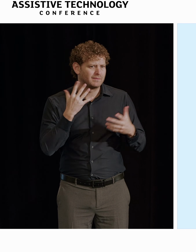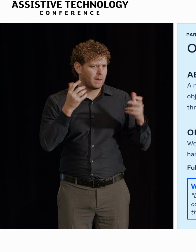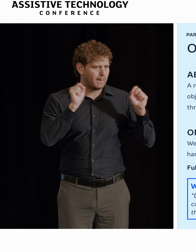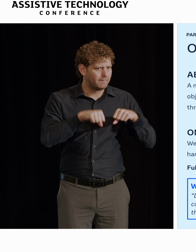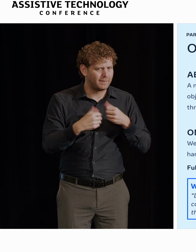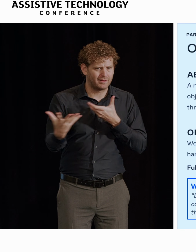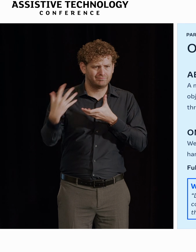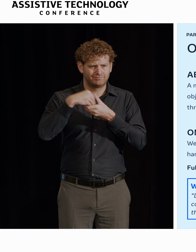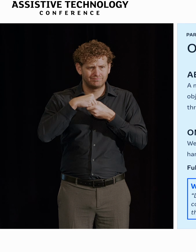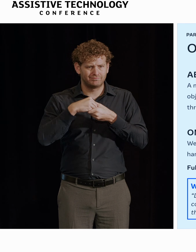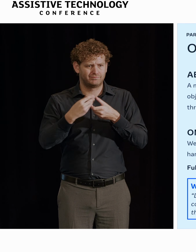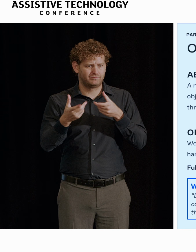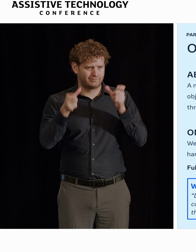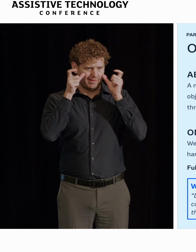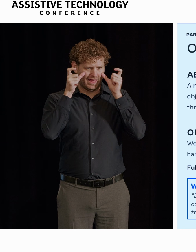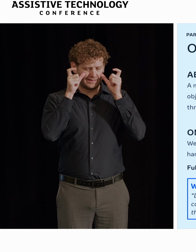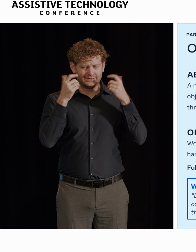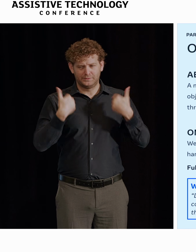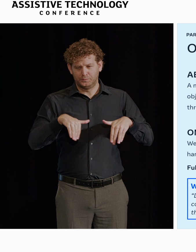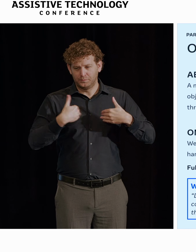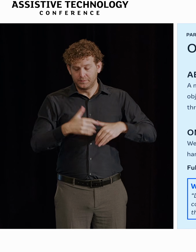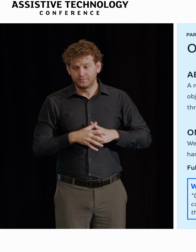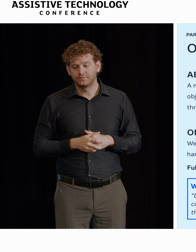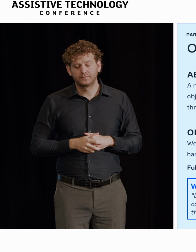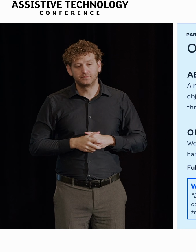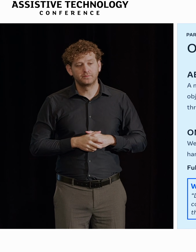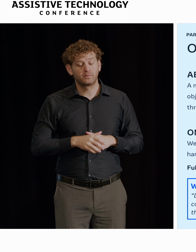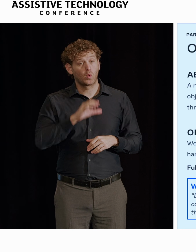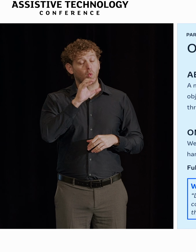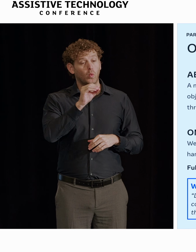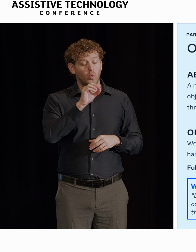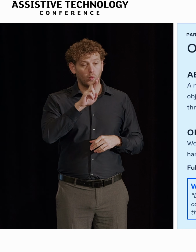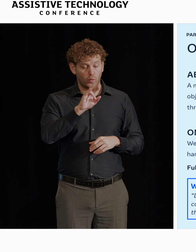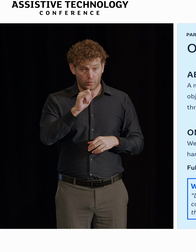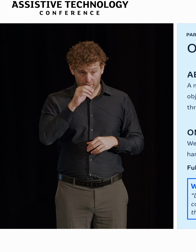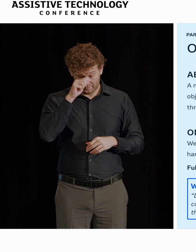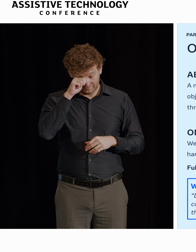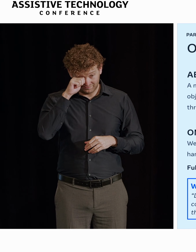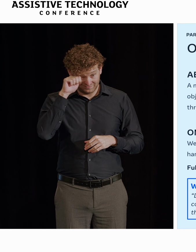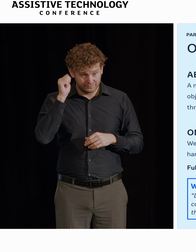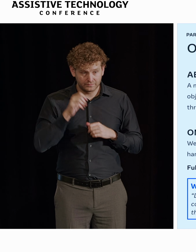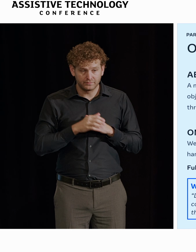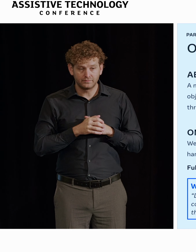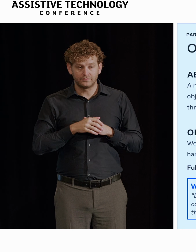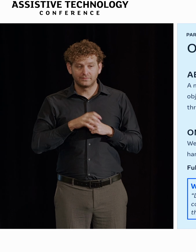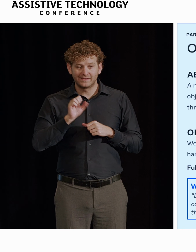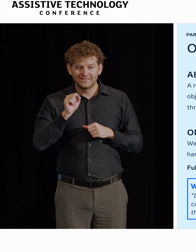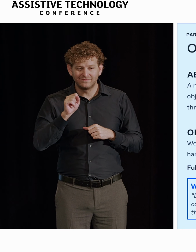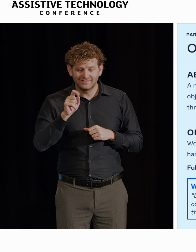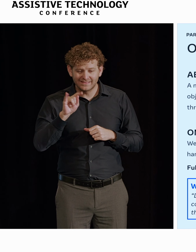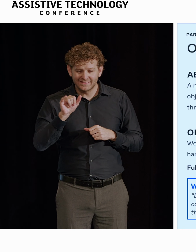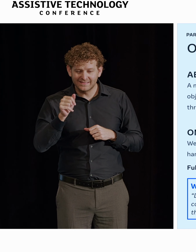let's take a closer look at Orion. So, Orion, Stephanie, and XL, please, there's their hands.